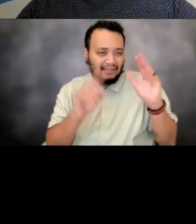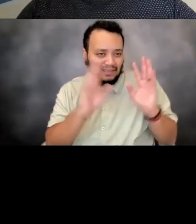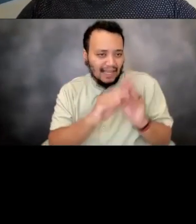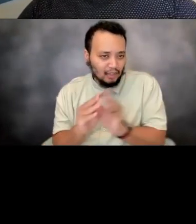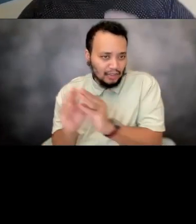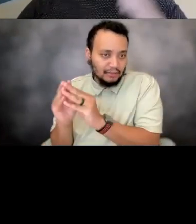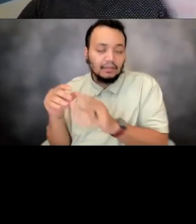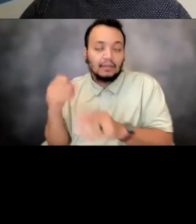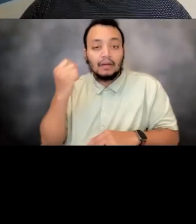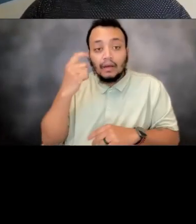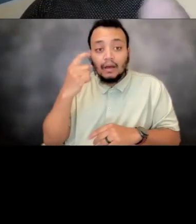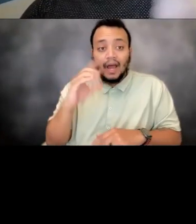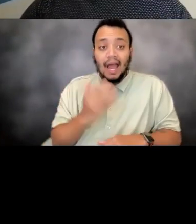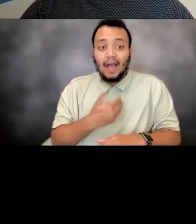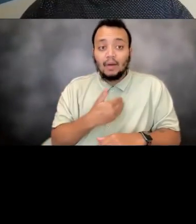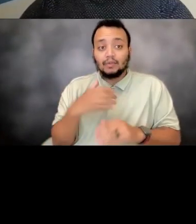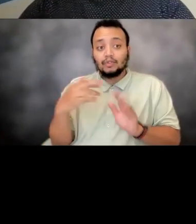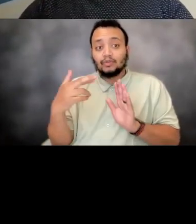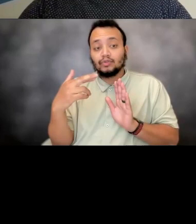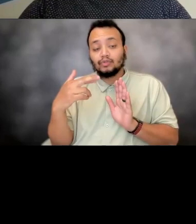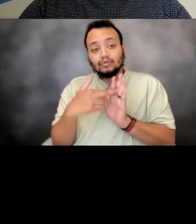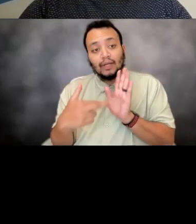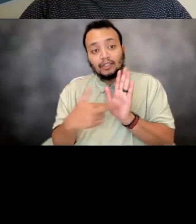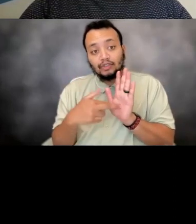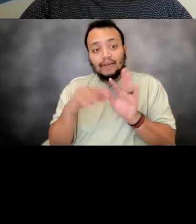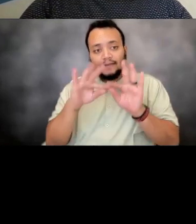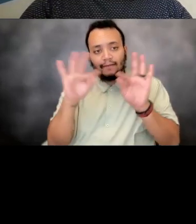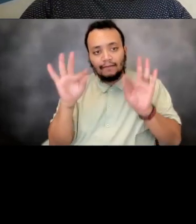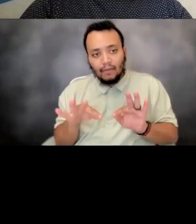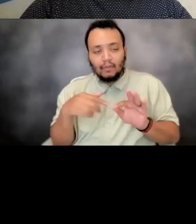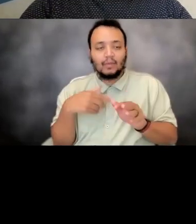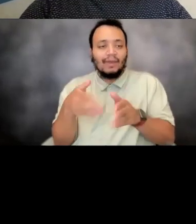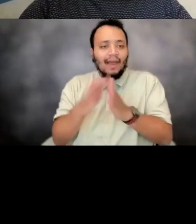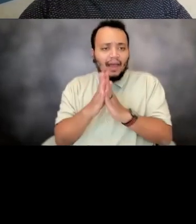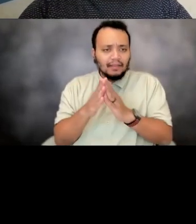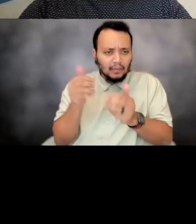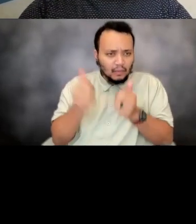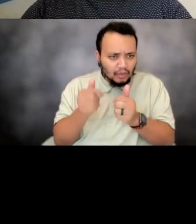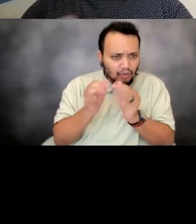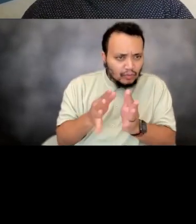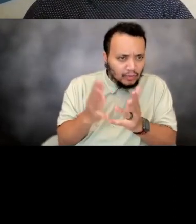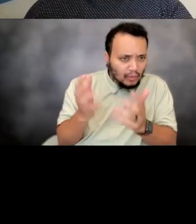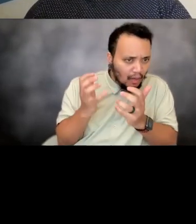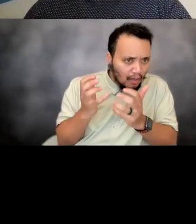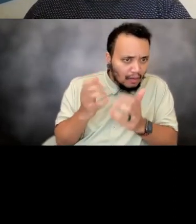we offered interpretation for any of those sessions. Those were just the ones folks asked for it with.